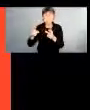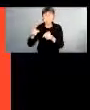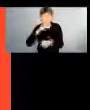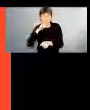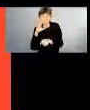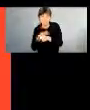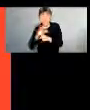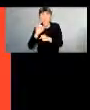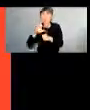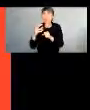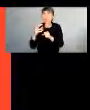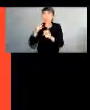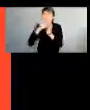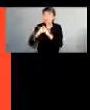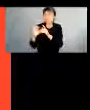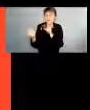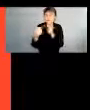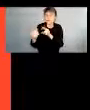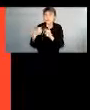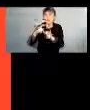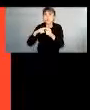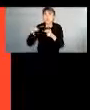that shows a commitment or planning for the project.